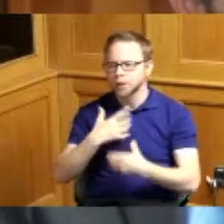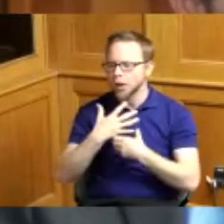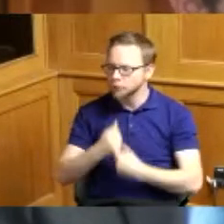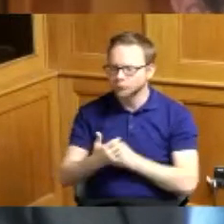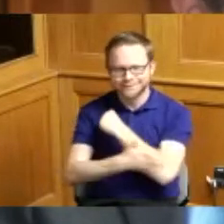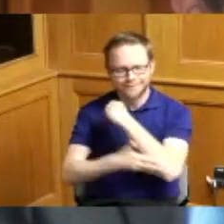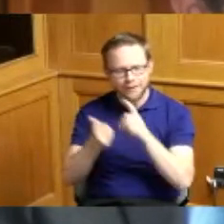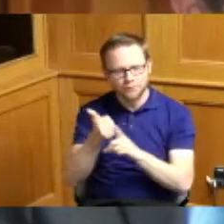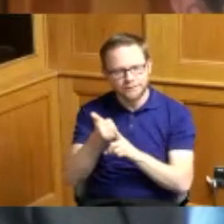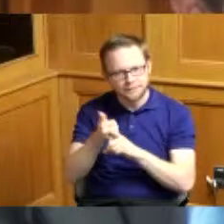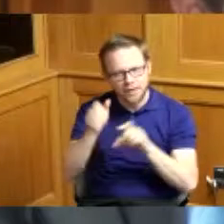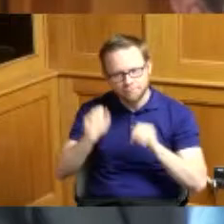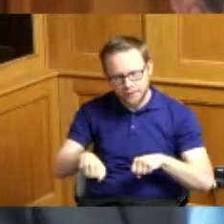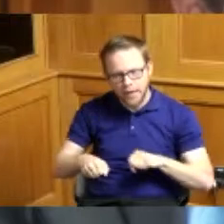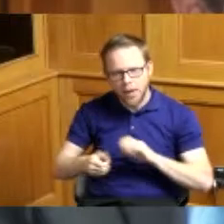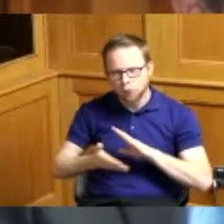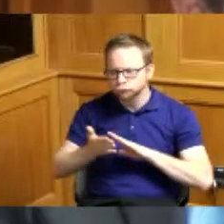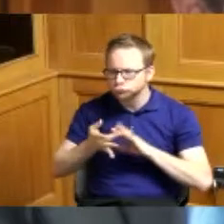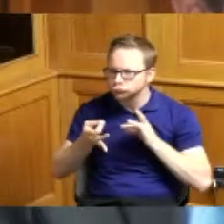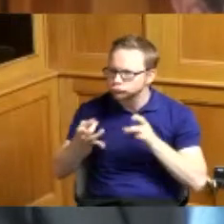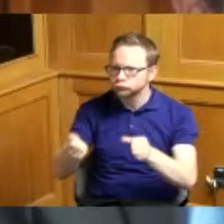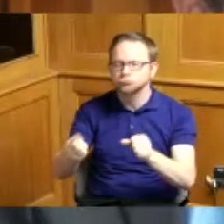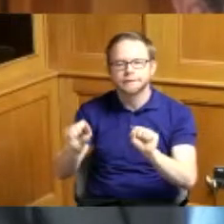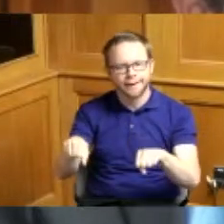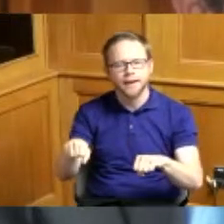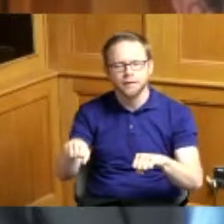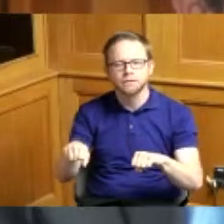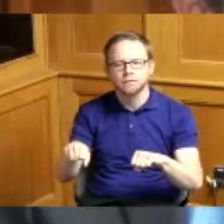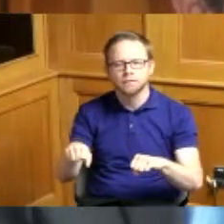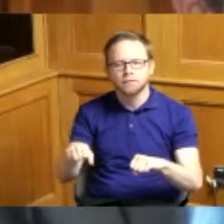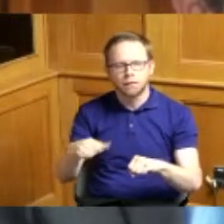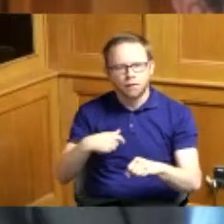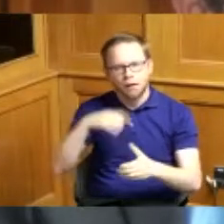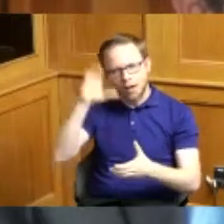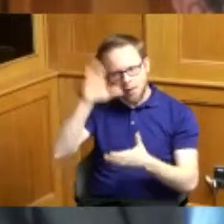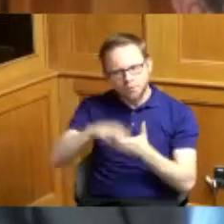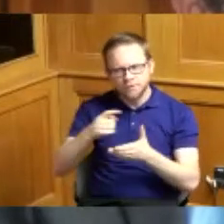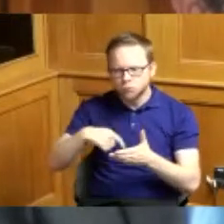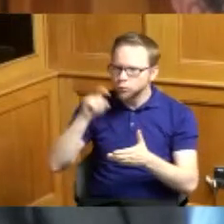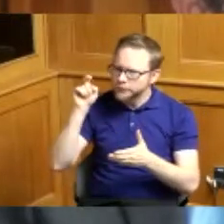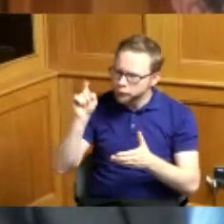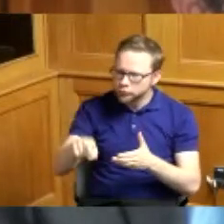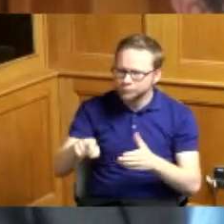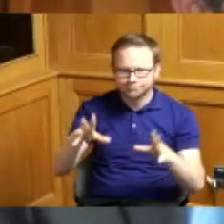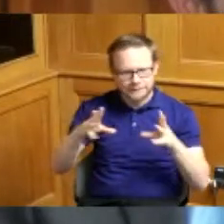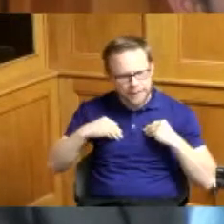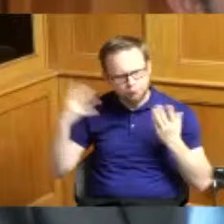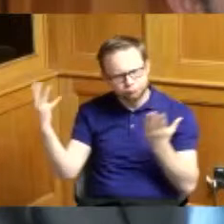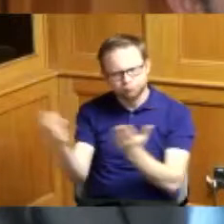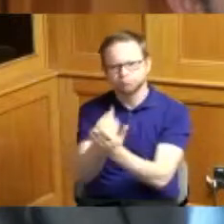execute this um I believe we should step up and embrace this opportunity uh with the spirit of